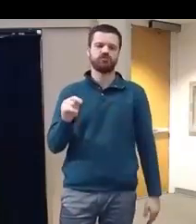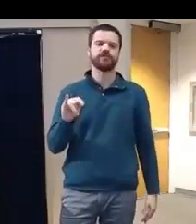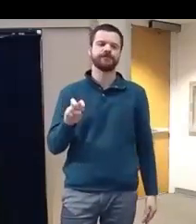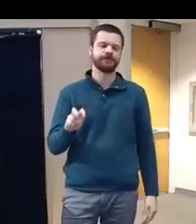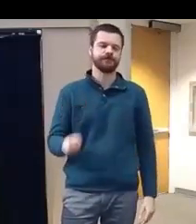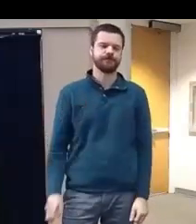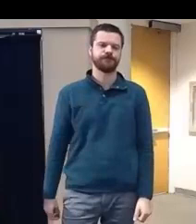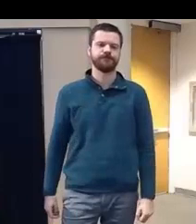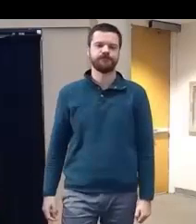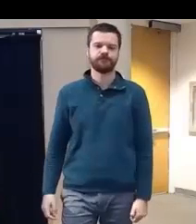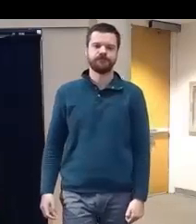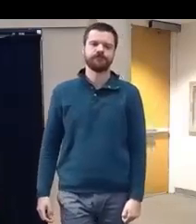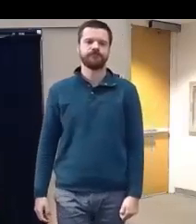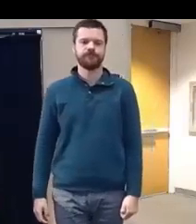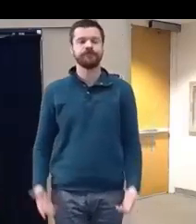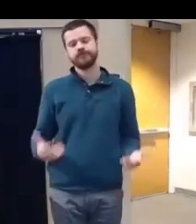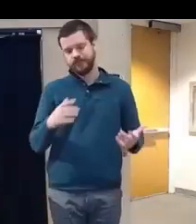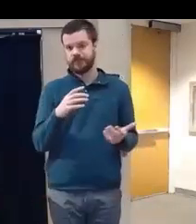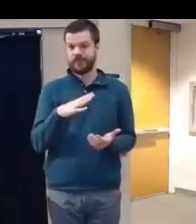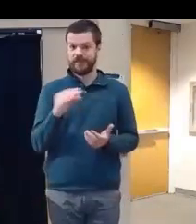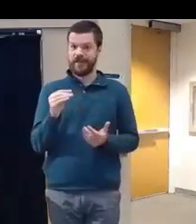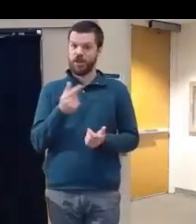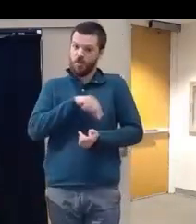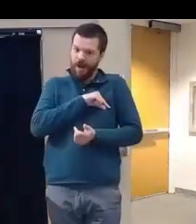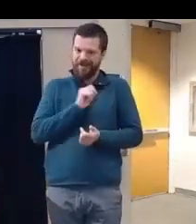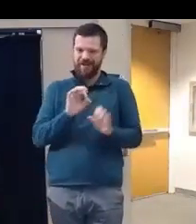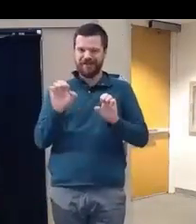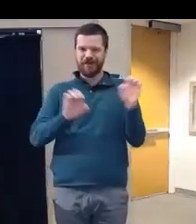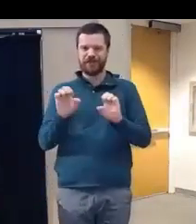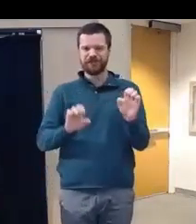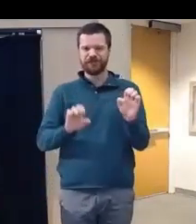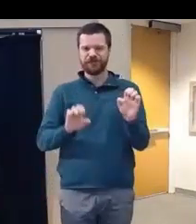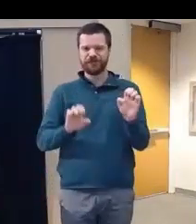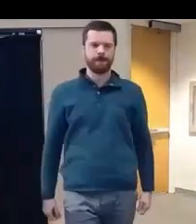um so and then also the the quality of the evaluations so we've put together some action